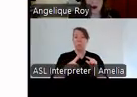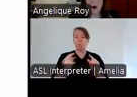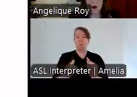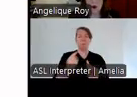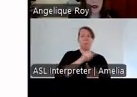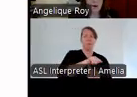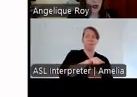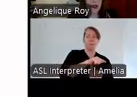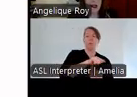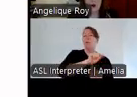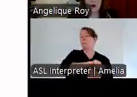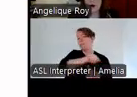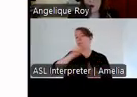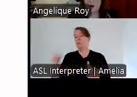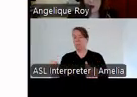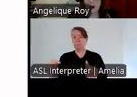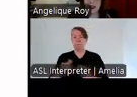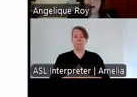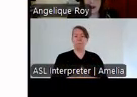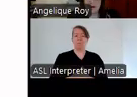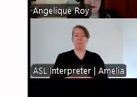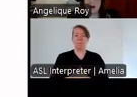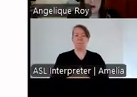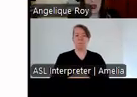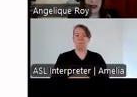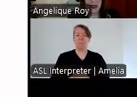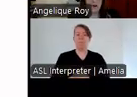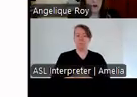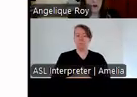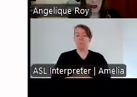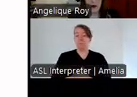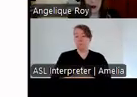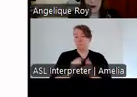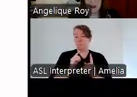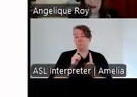We applied a one-or-more philosophy so any of the five icons listed